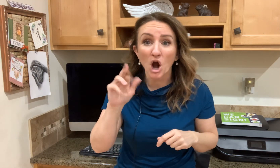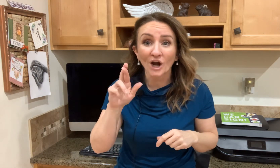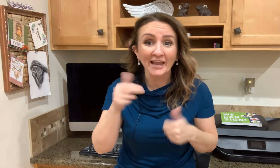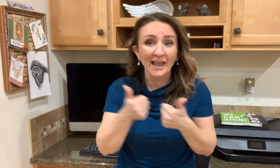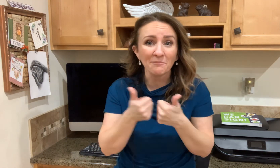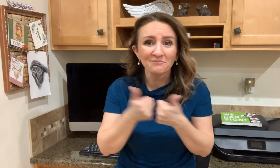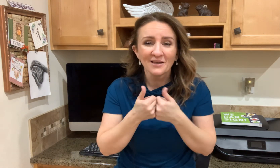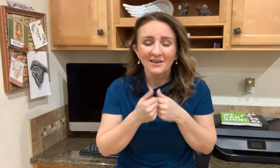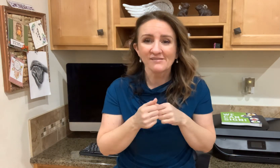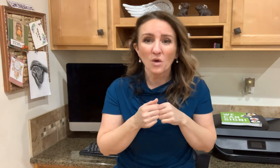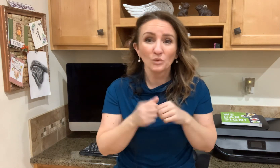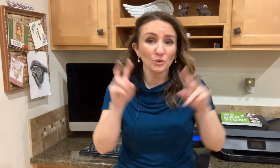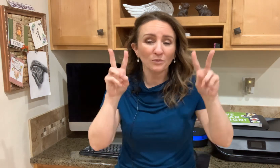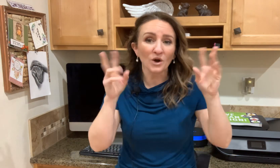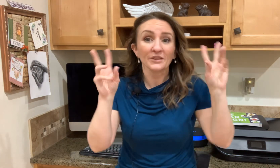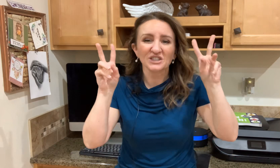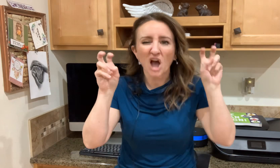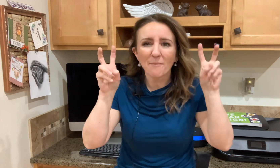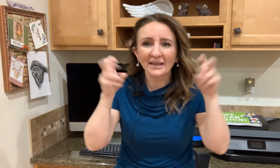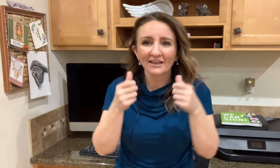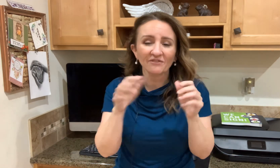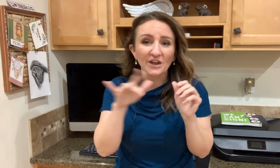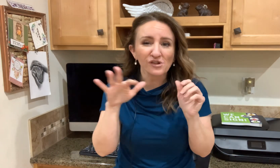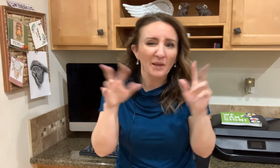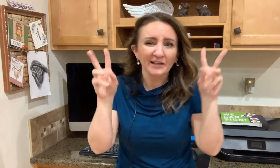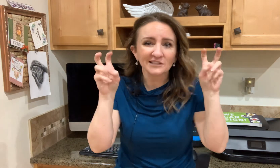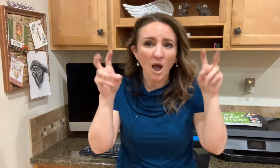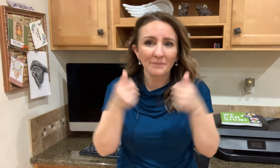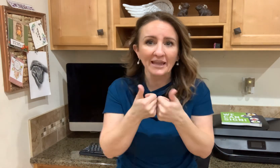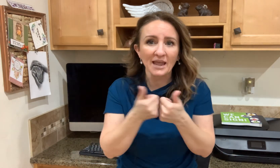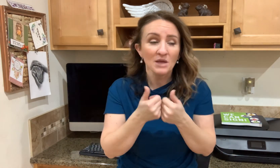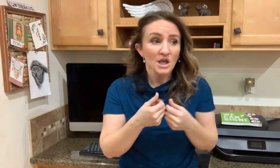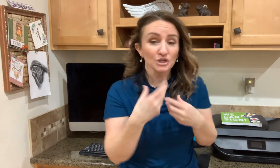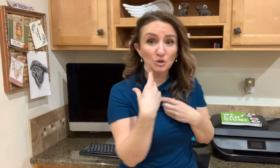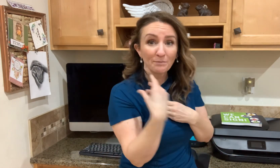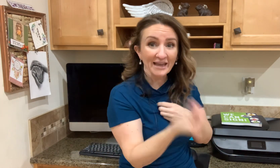game" or the topic, fingerspelling "topic game" cuz you pick a